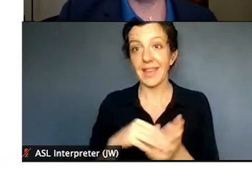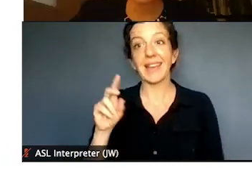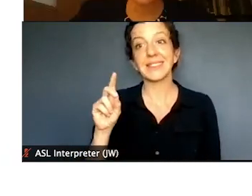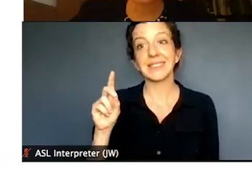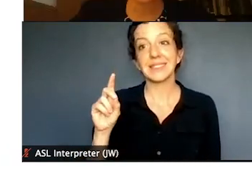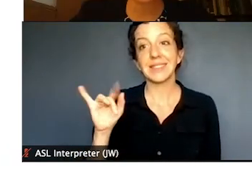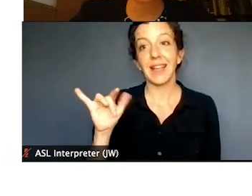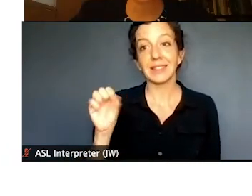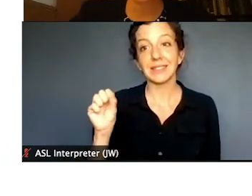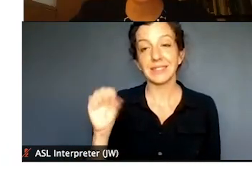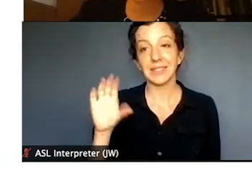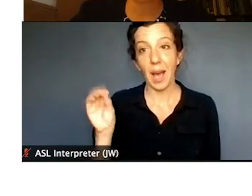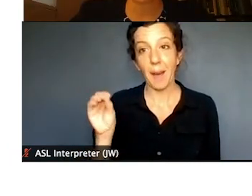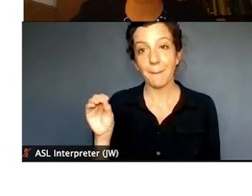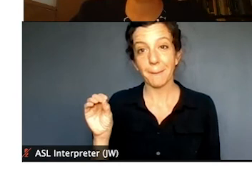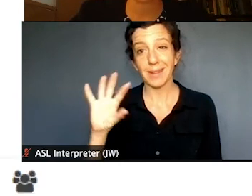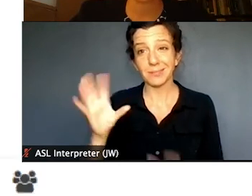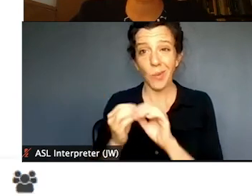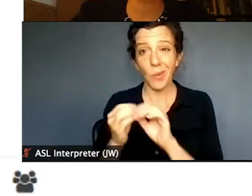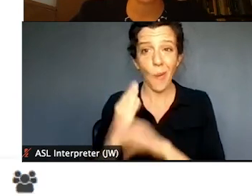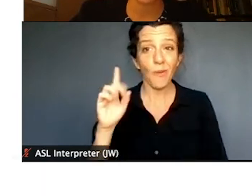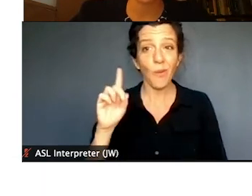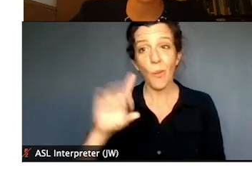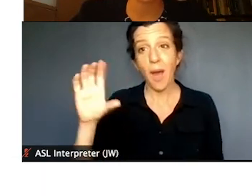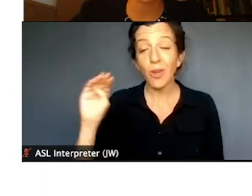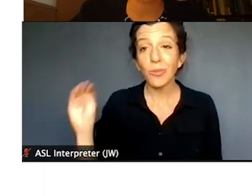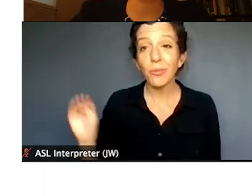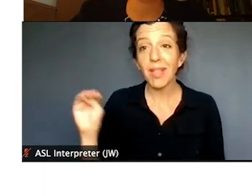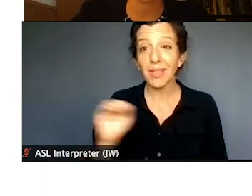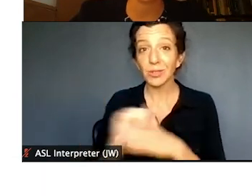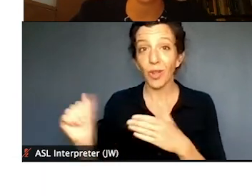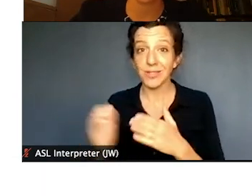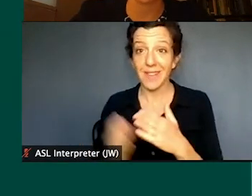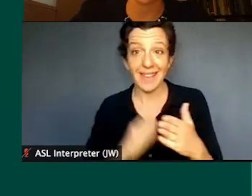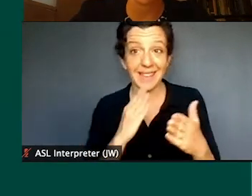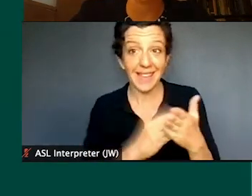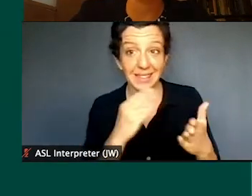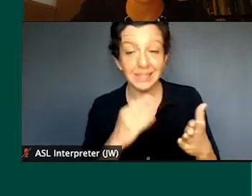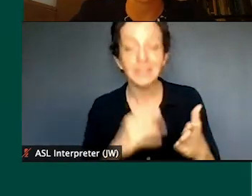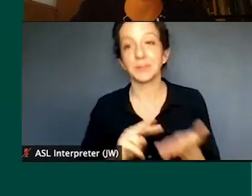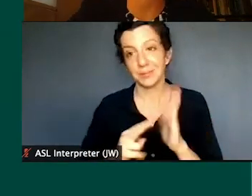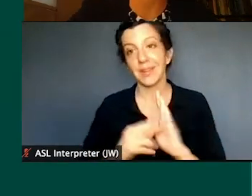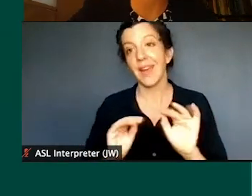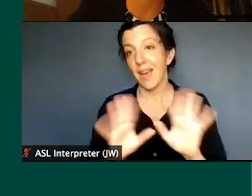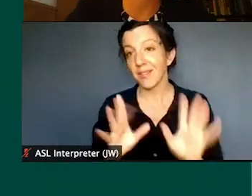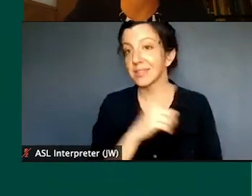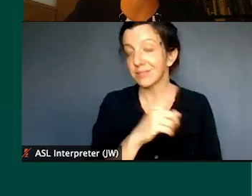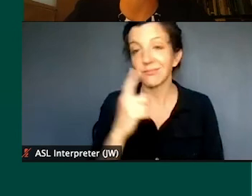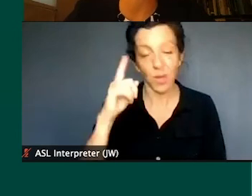I am not aware of them taking a position. I can't say for sure, one way or the other.